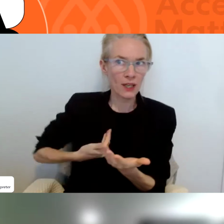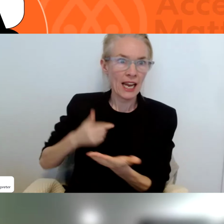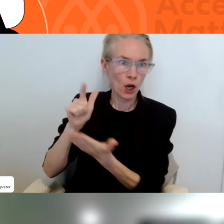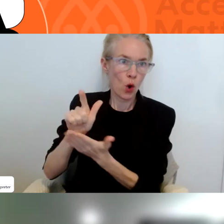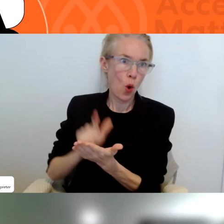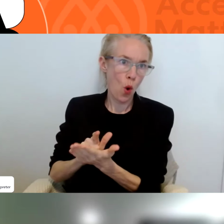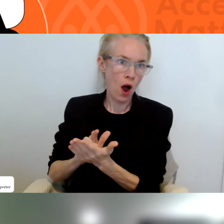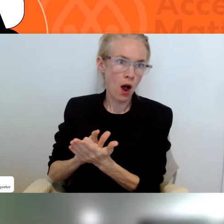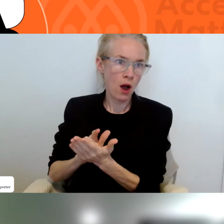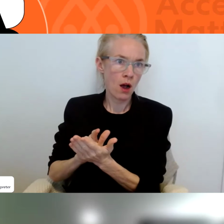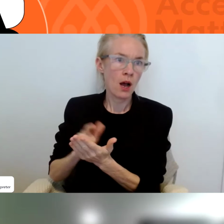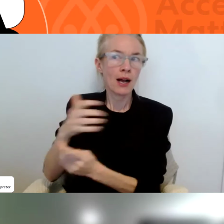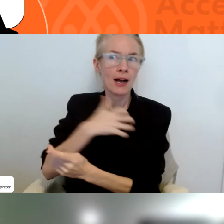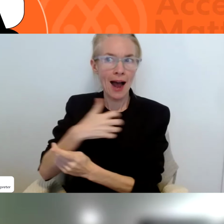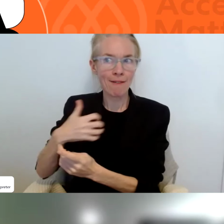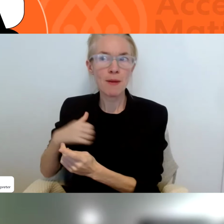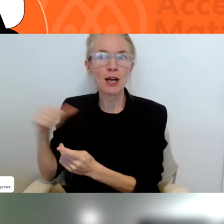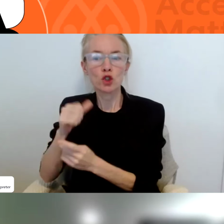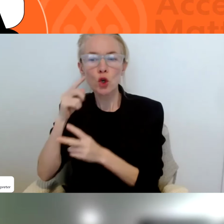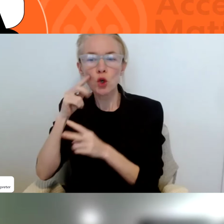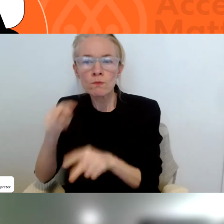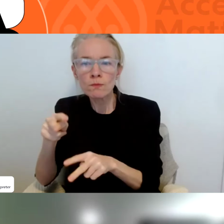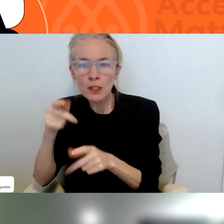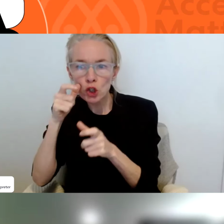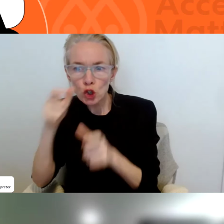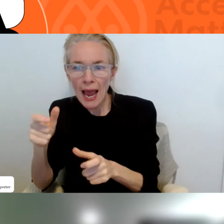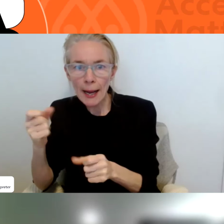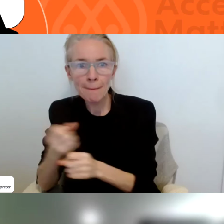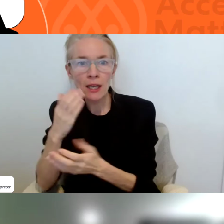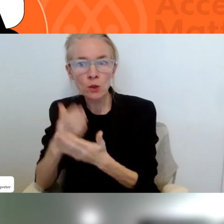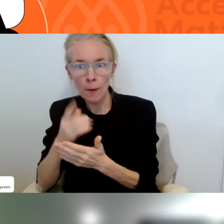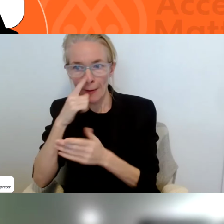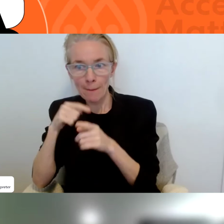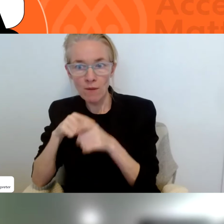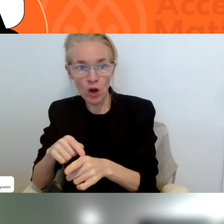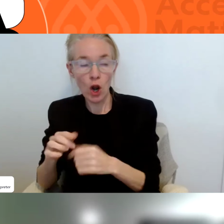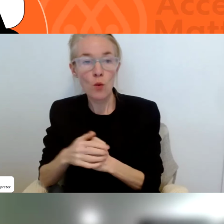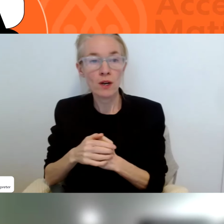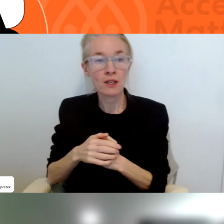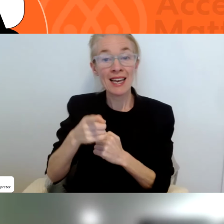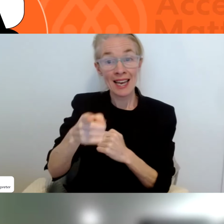what we need. We also need willpower from the community. Absolutely.